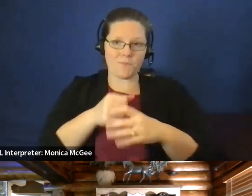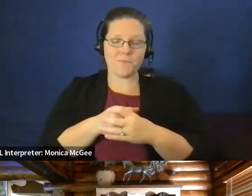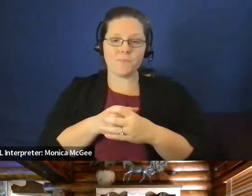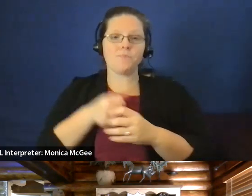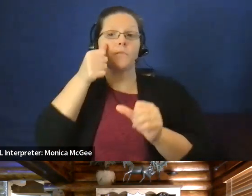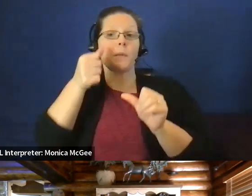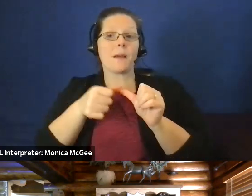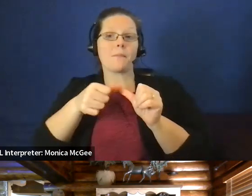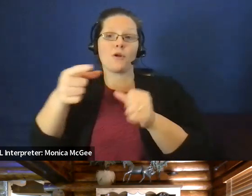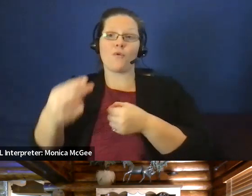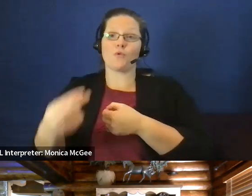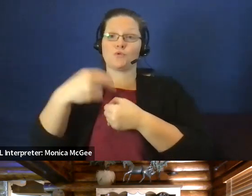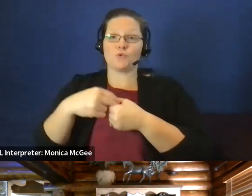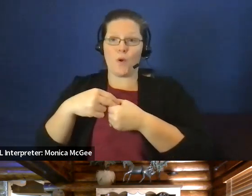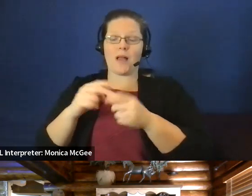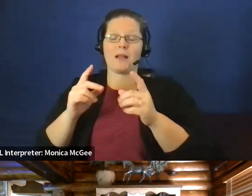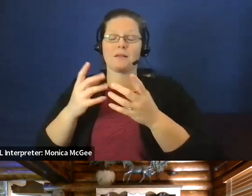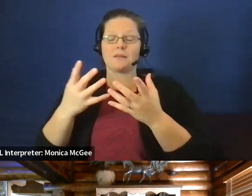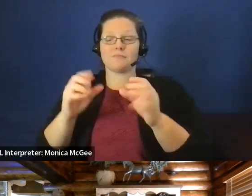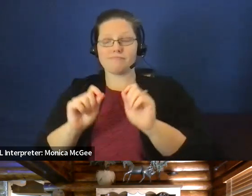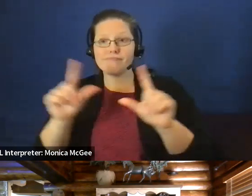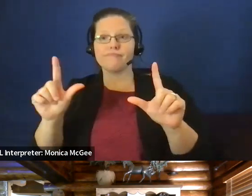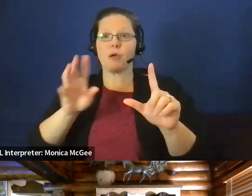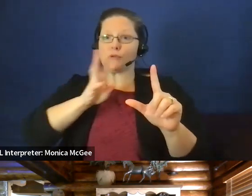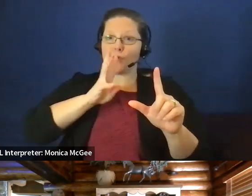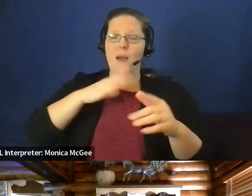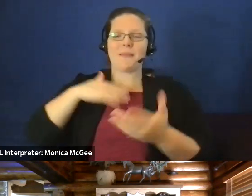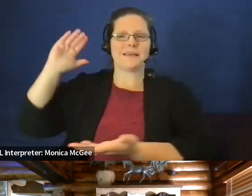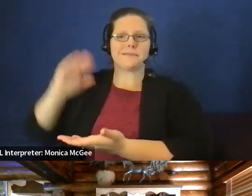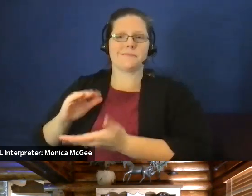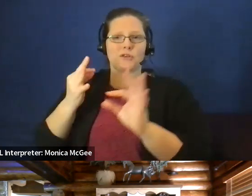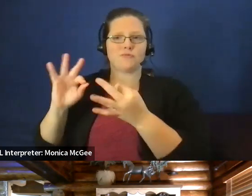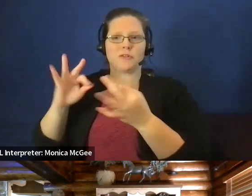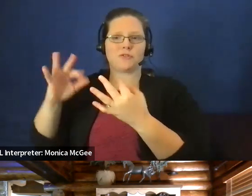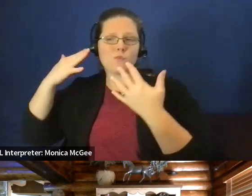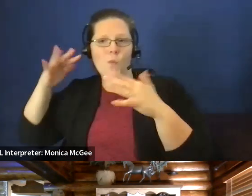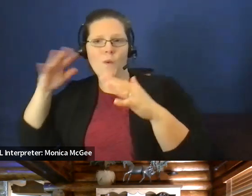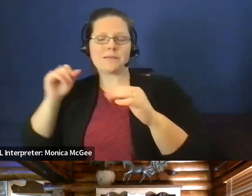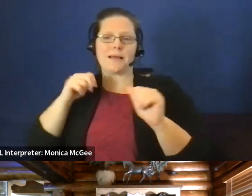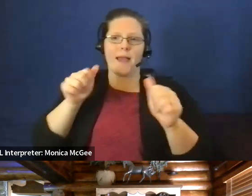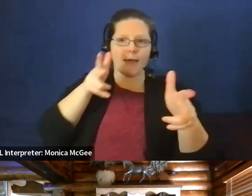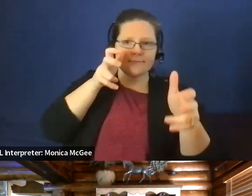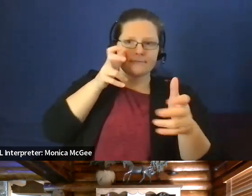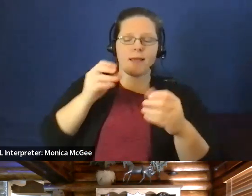you know that you can unmute. You can select the unmute option or alt A if